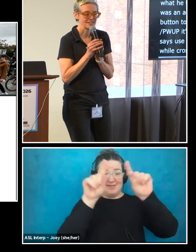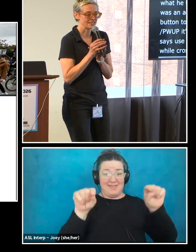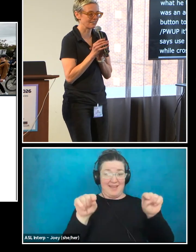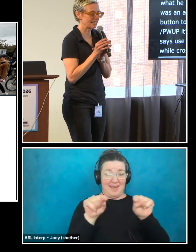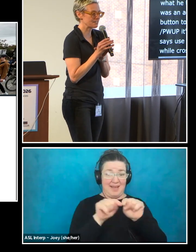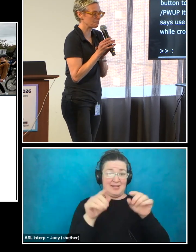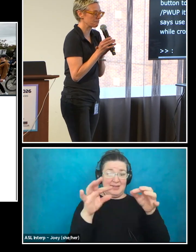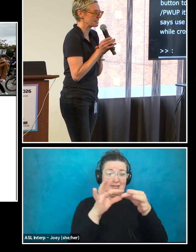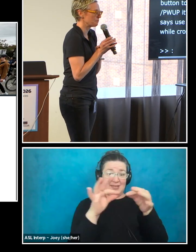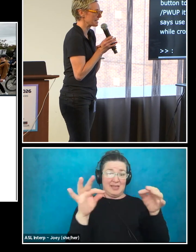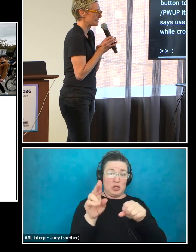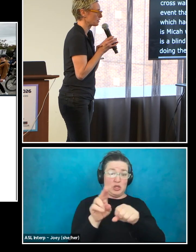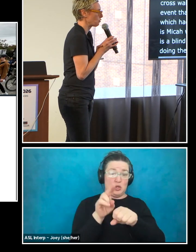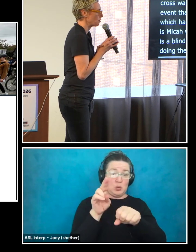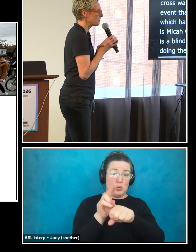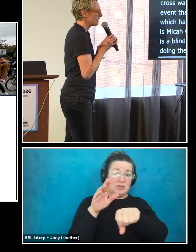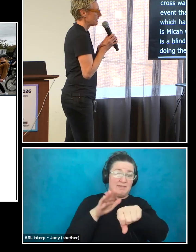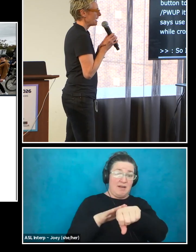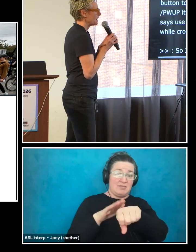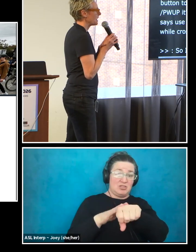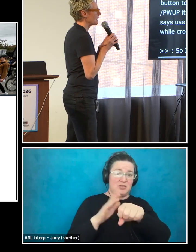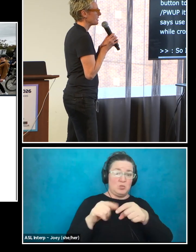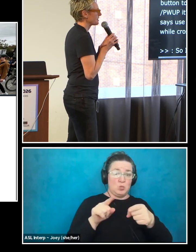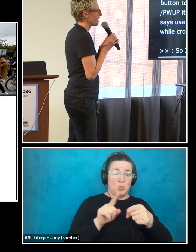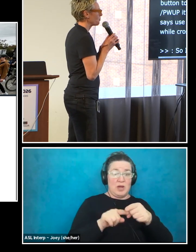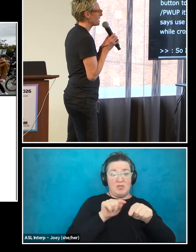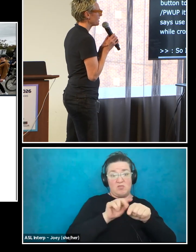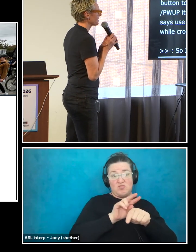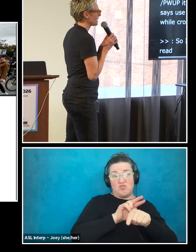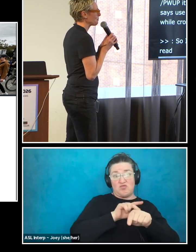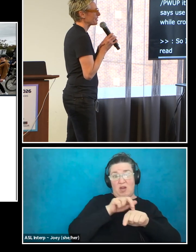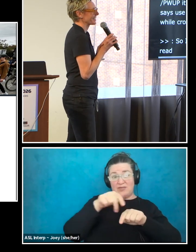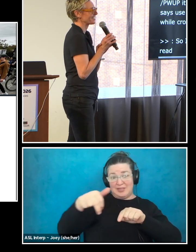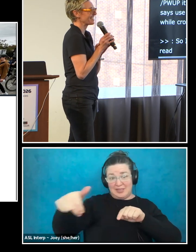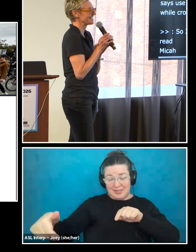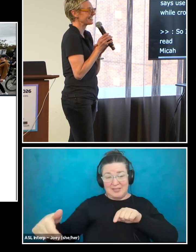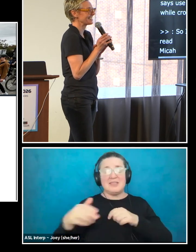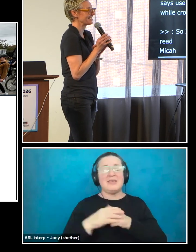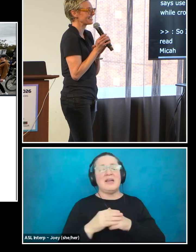so I'm going to have someone read Micah's quote and then tell me an example of a crossing near